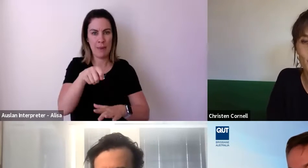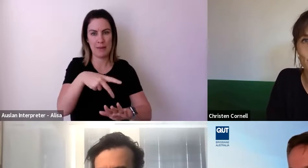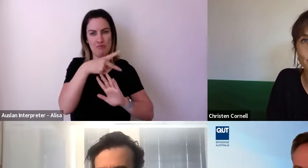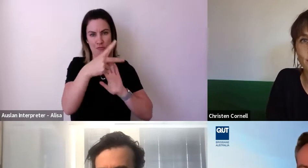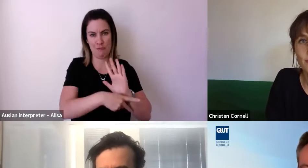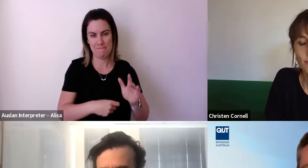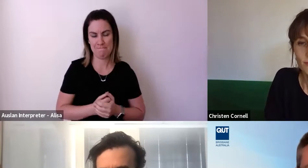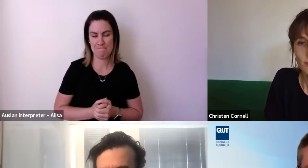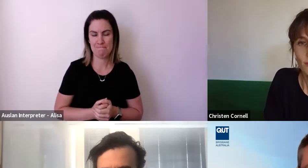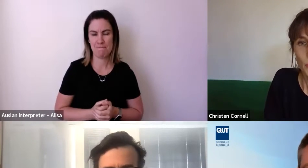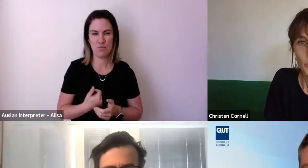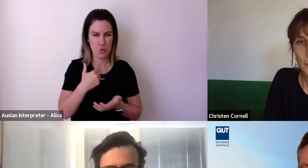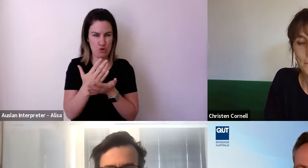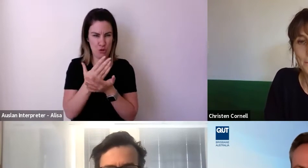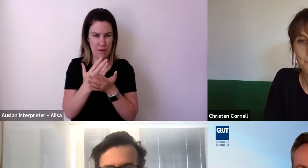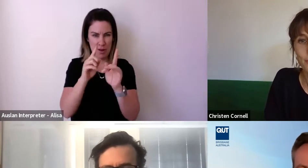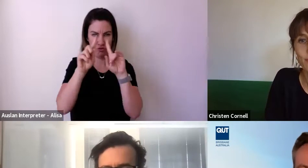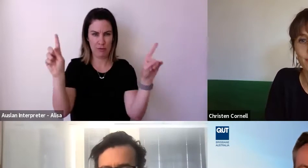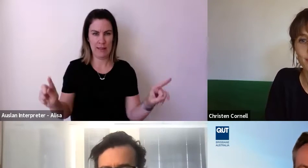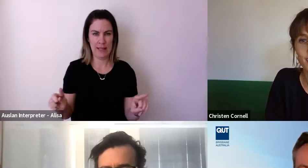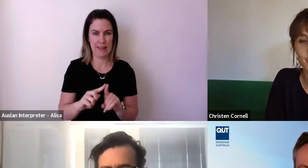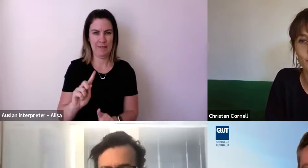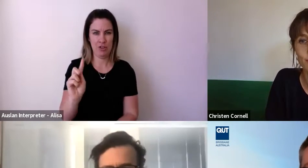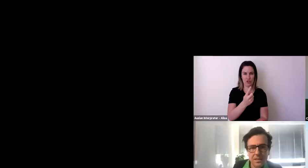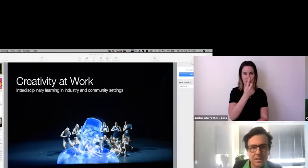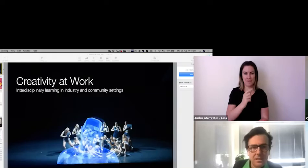I will just